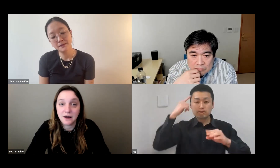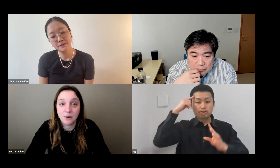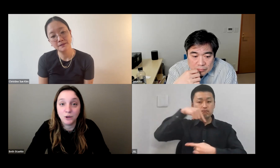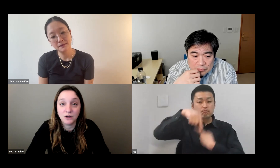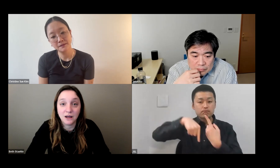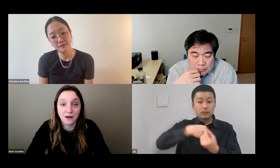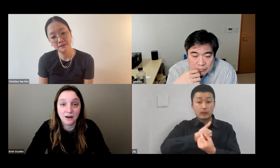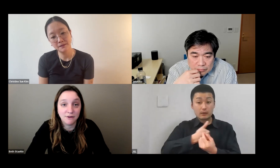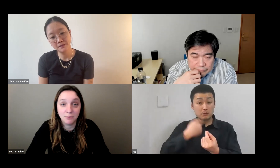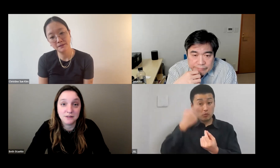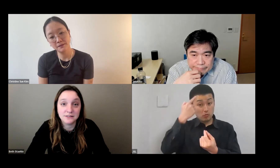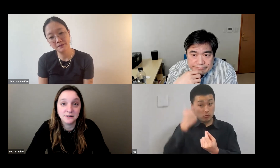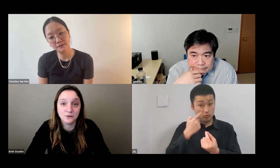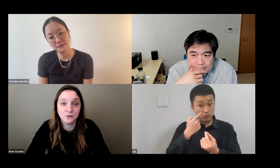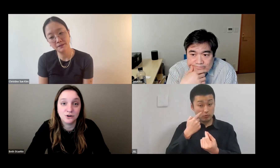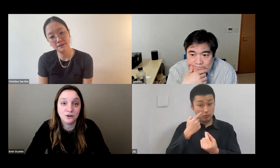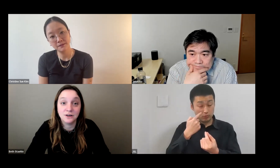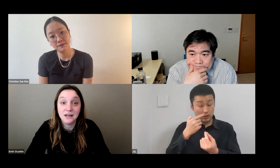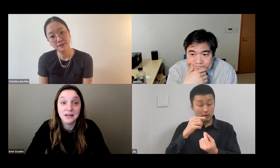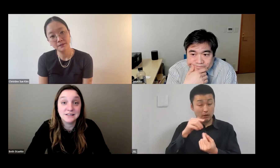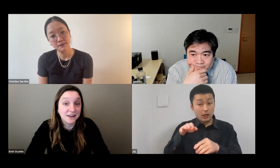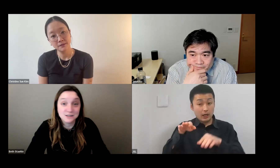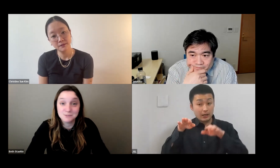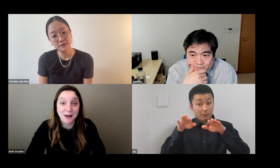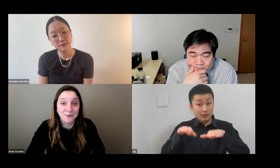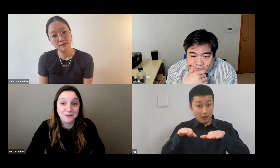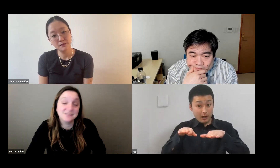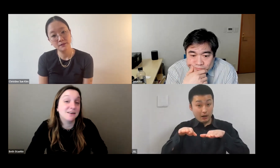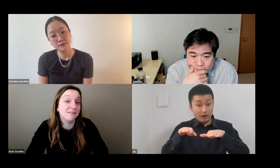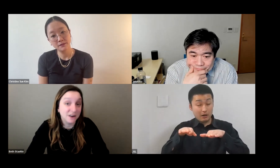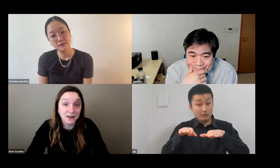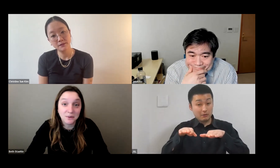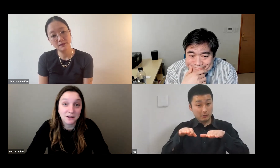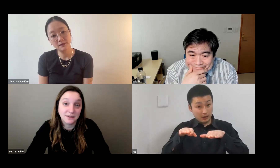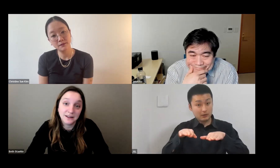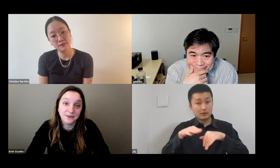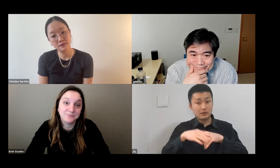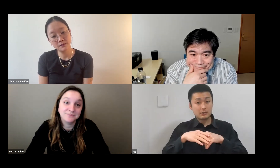We could have a president who could take us backwards very quickly.